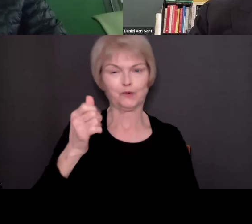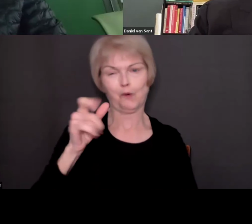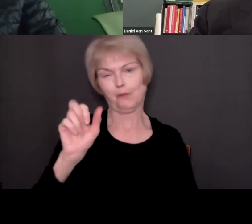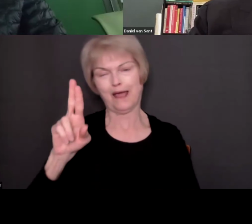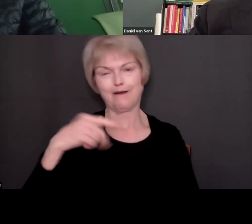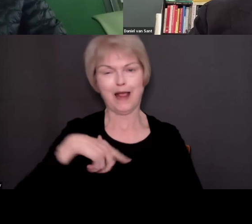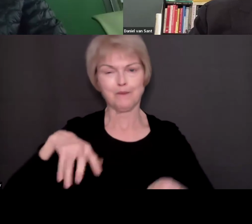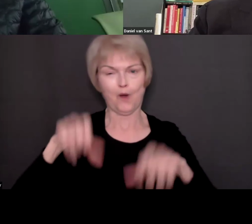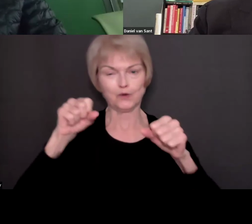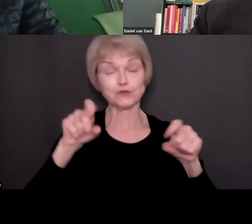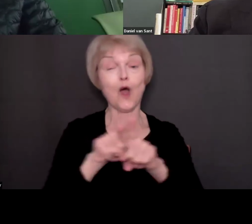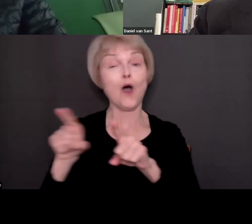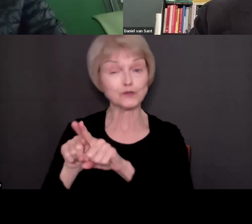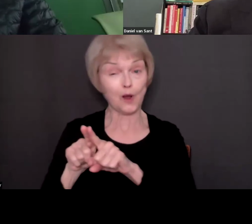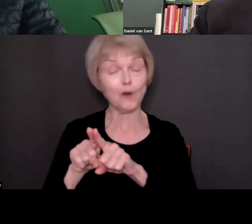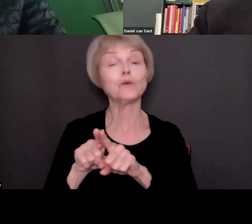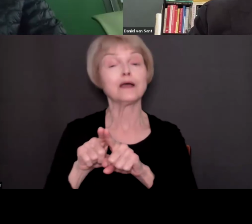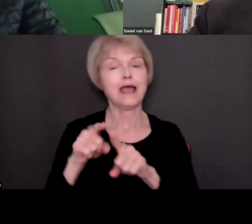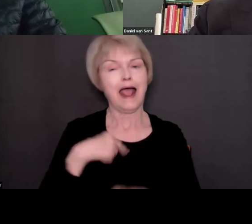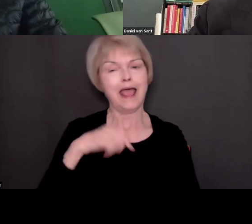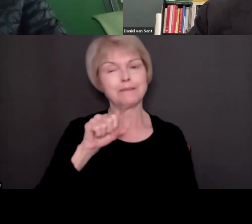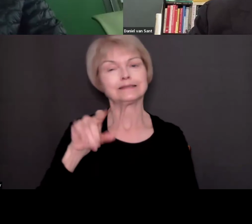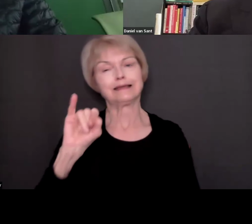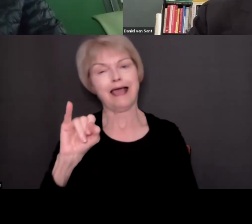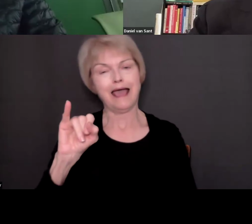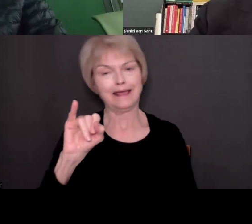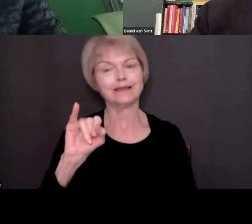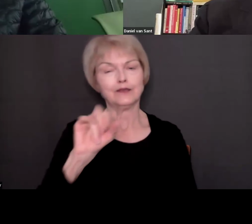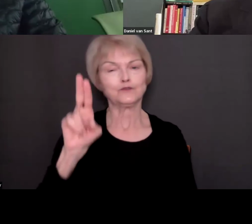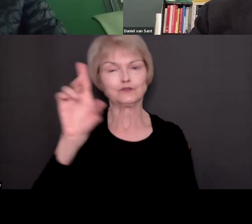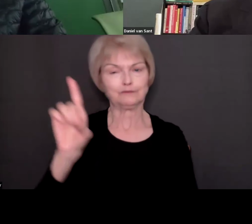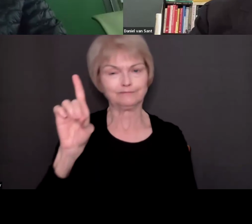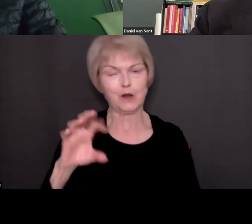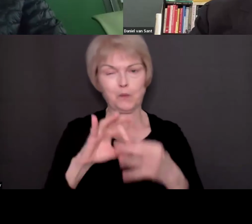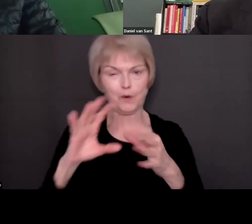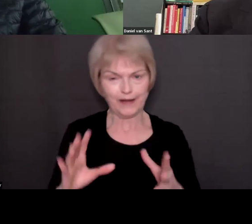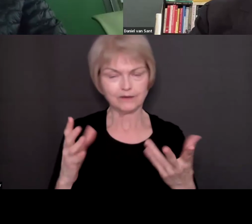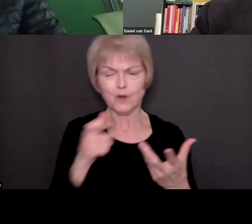to be Starkloff's Universal Design Program Coordinator, and for a brief physical description of myself,